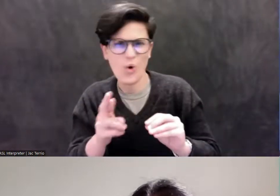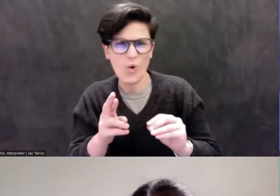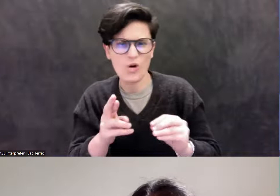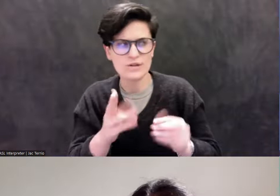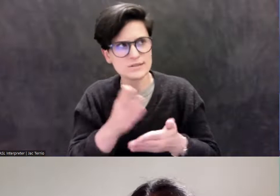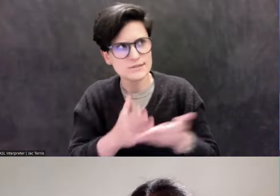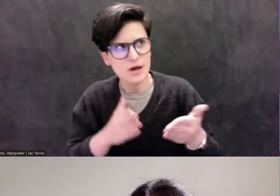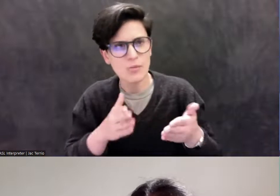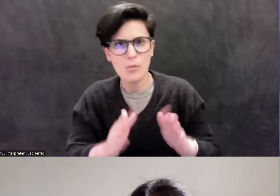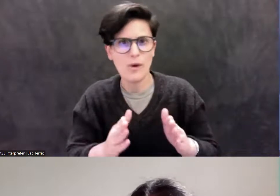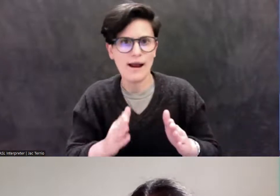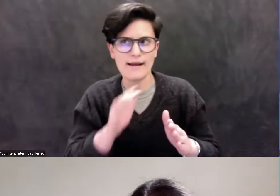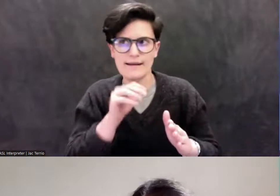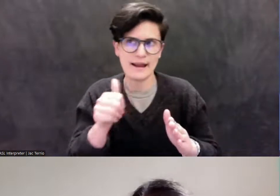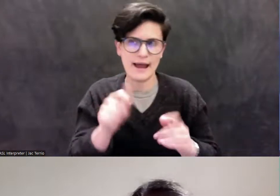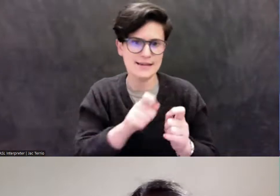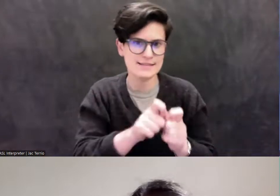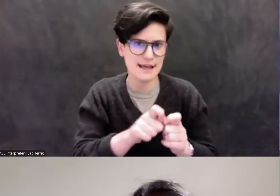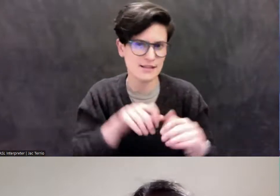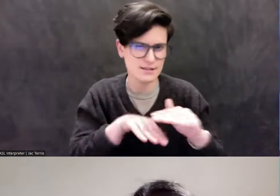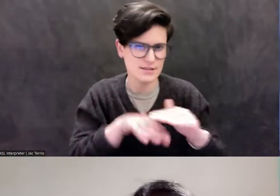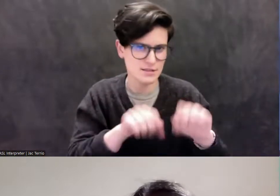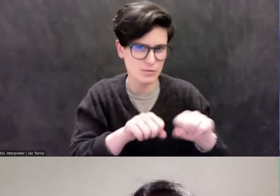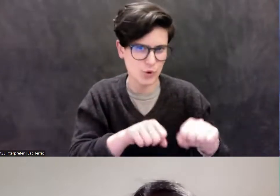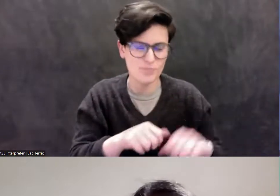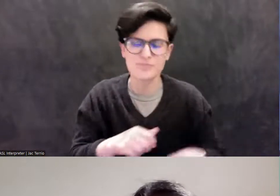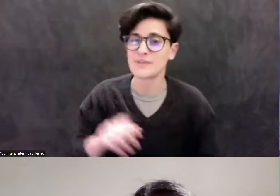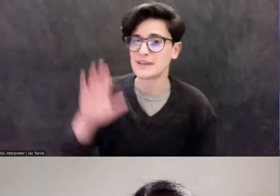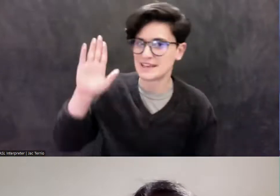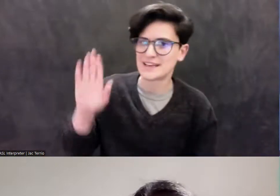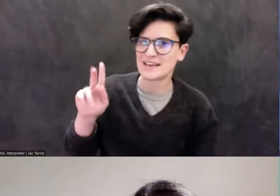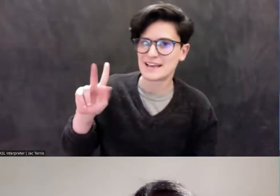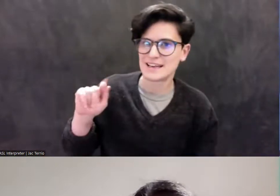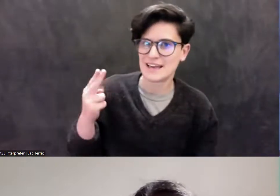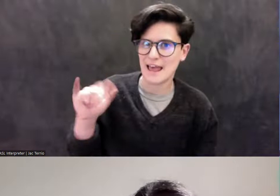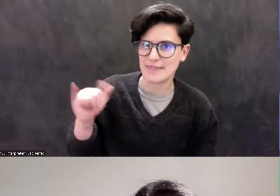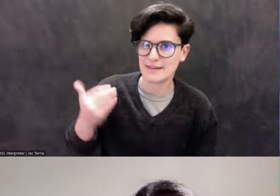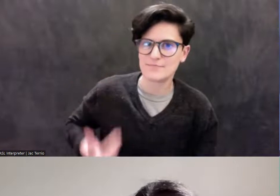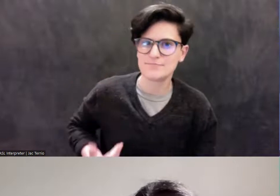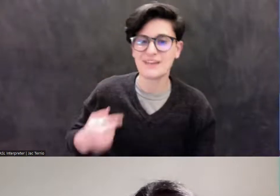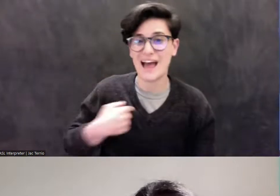15:57:42 And this is Kathy. I think part of it is a systemic problem.